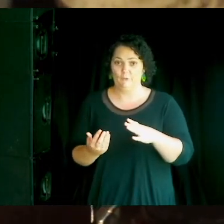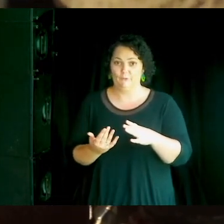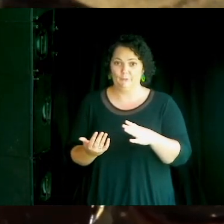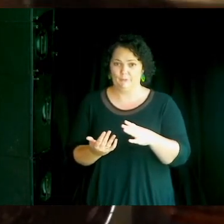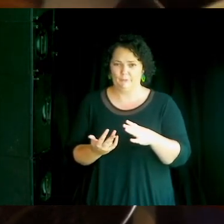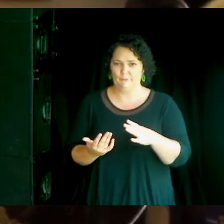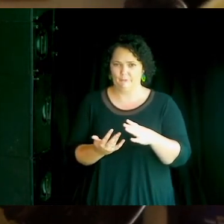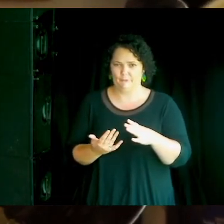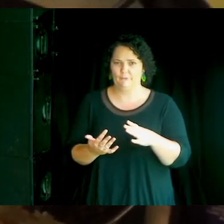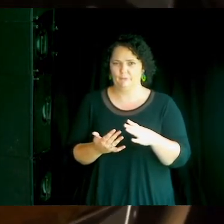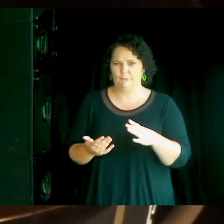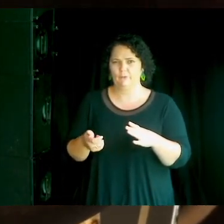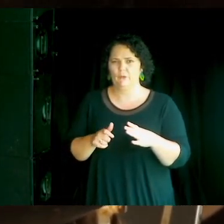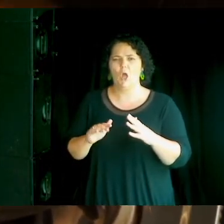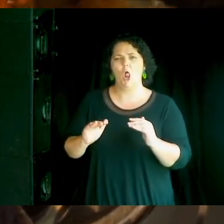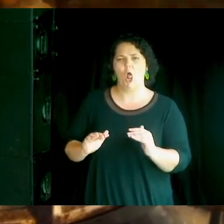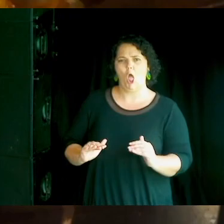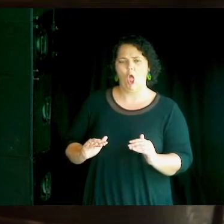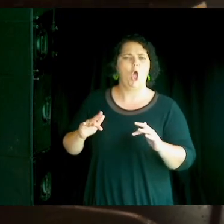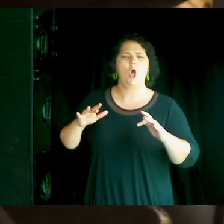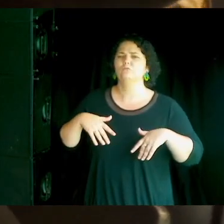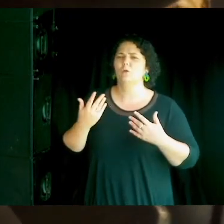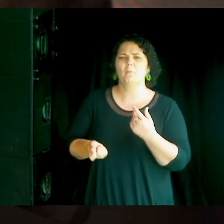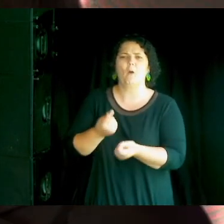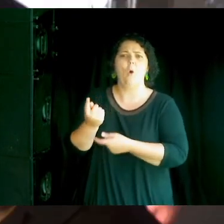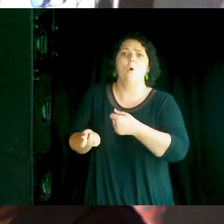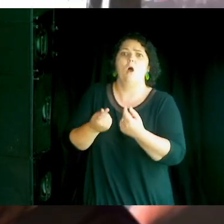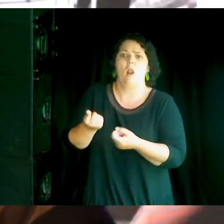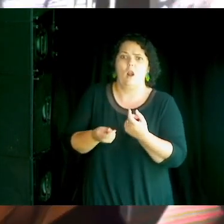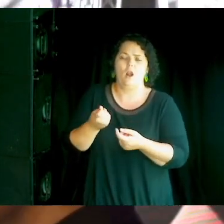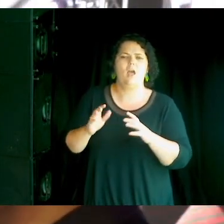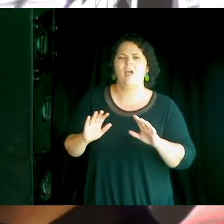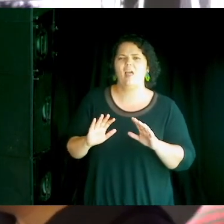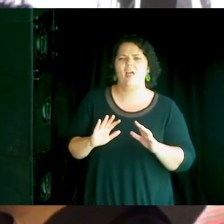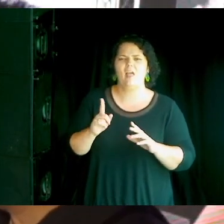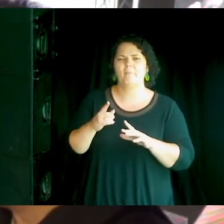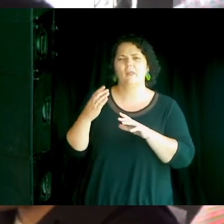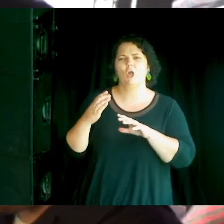for it to simmer but not boiling because over boiling it you will split the coconut cream and